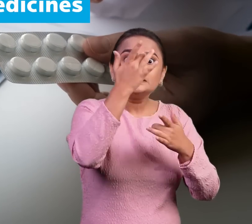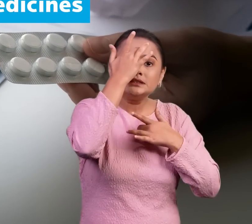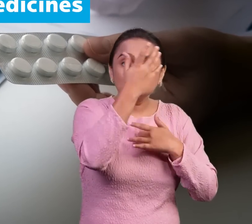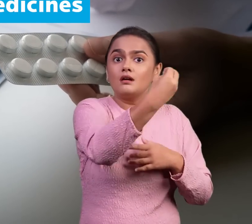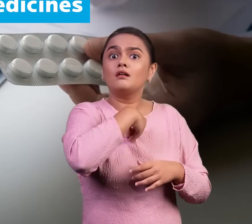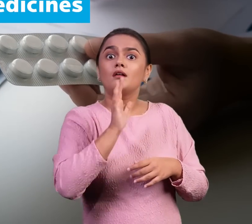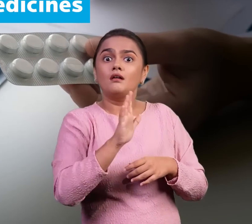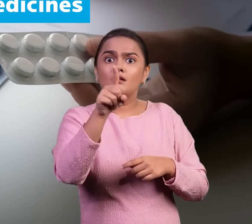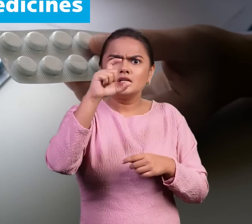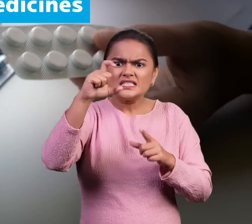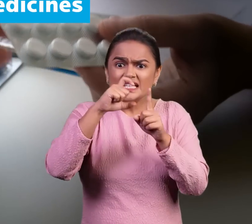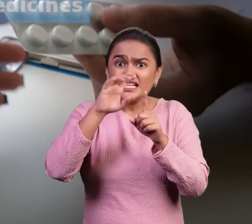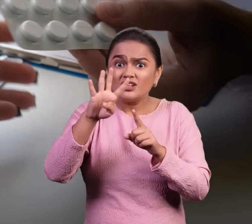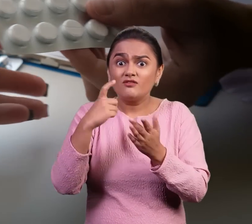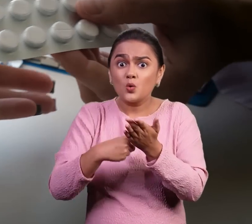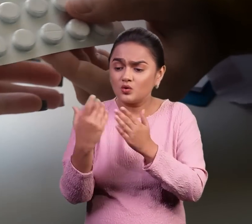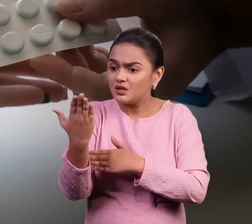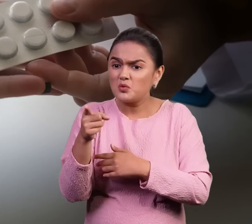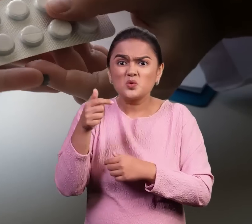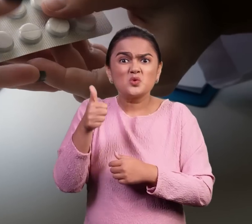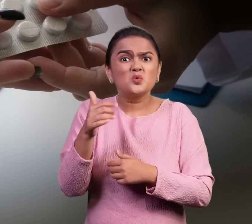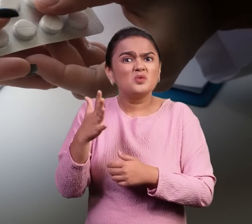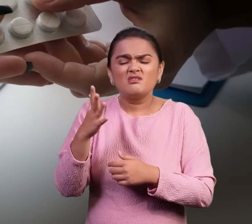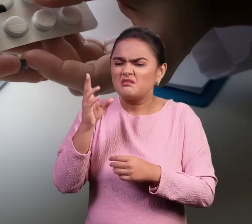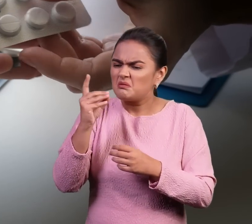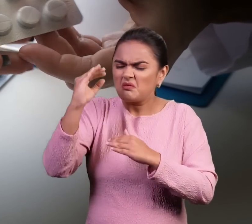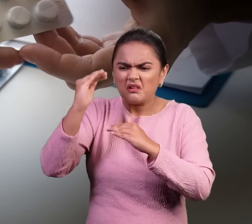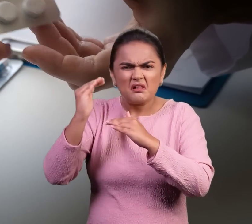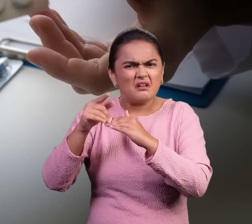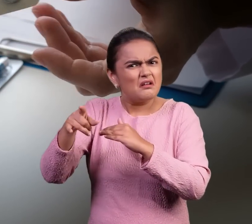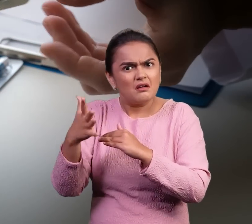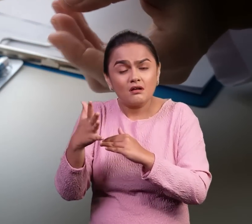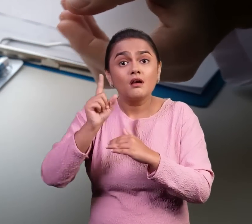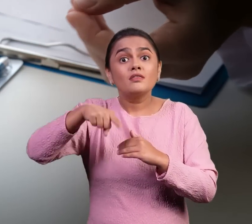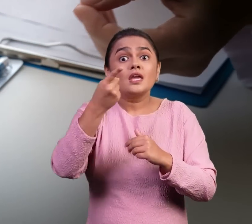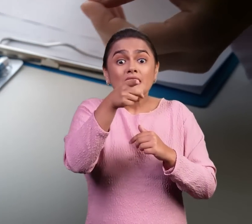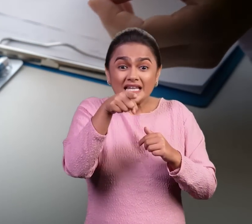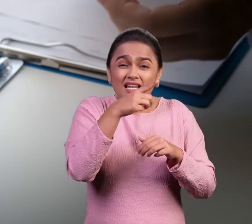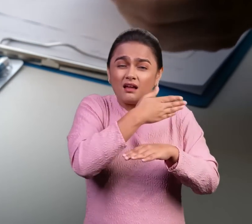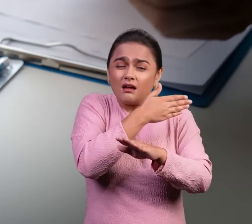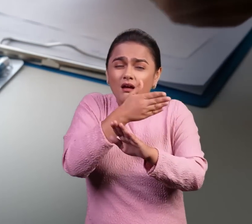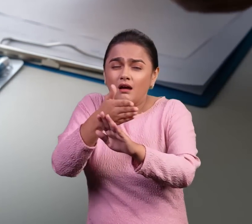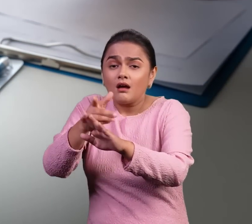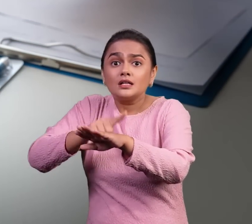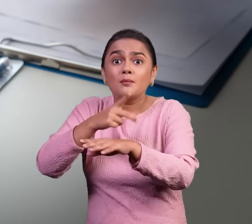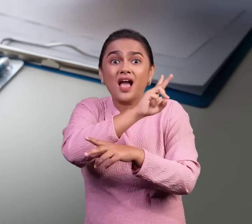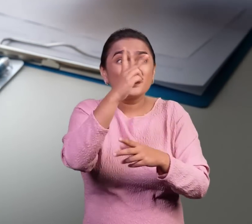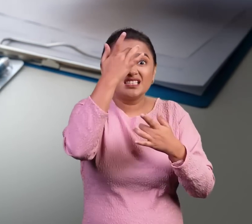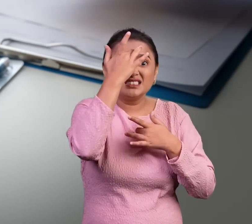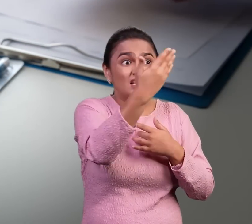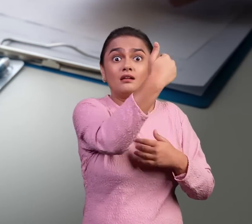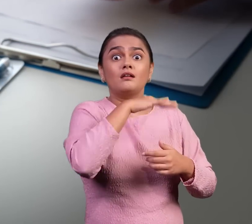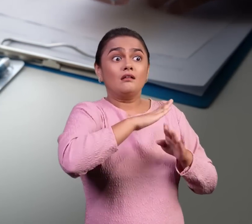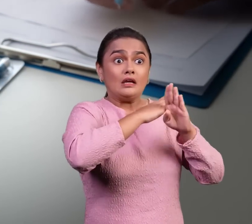It protects you from diseases until your CD4 count improves.